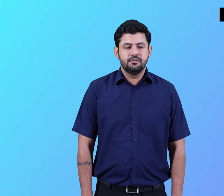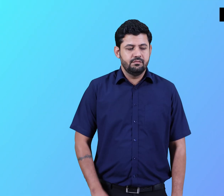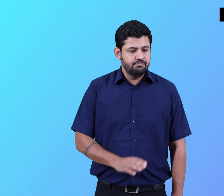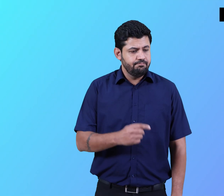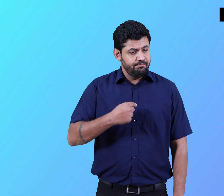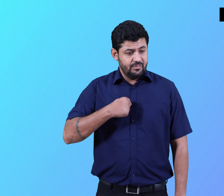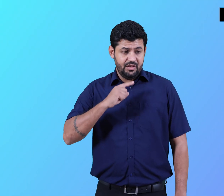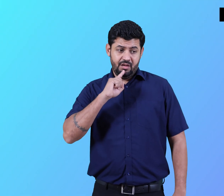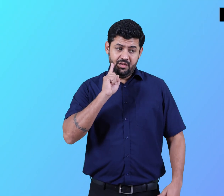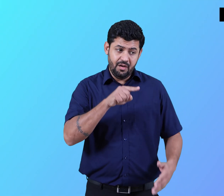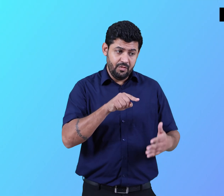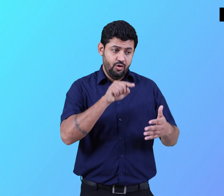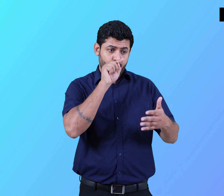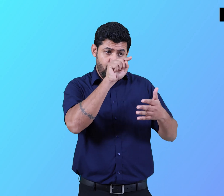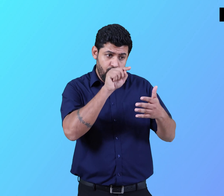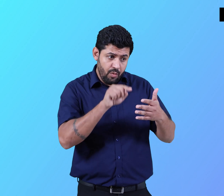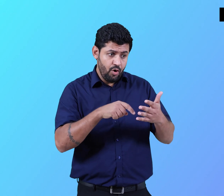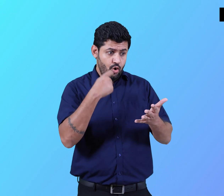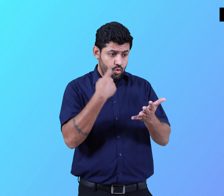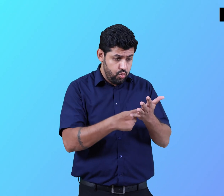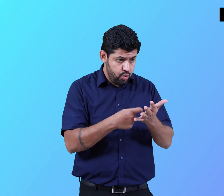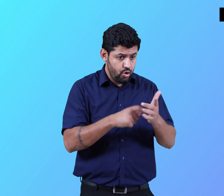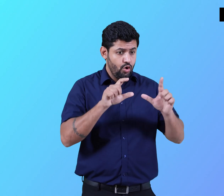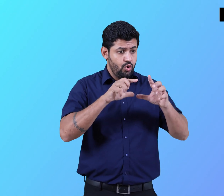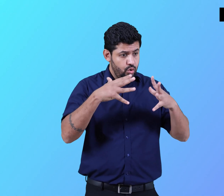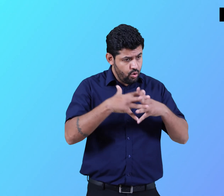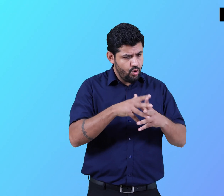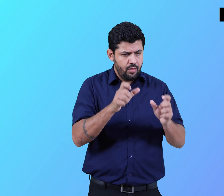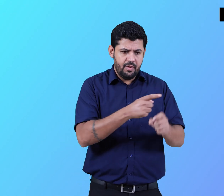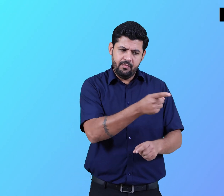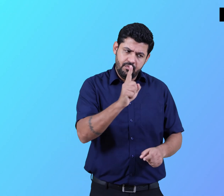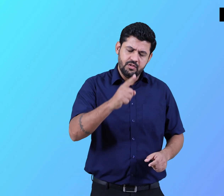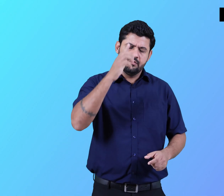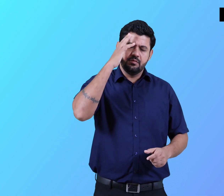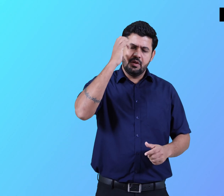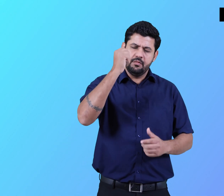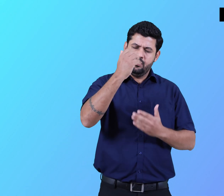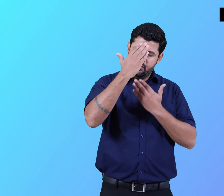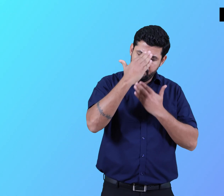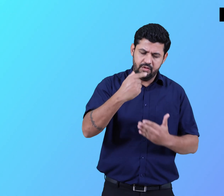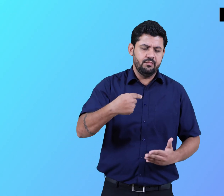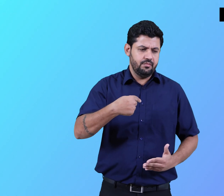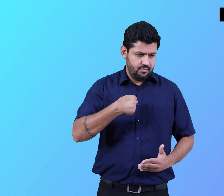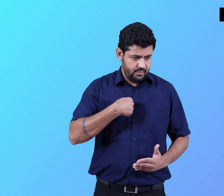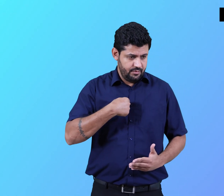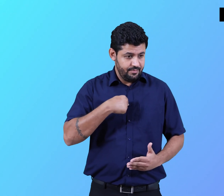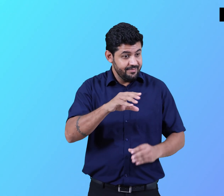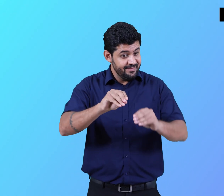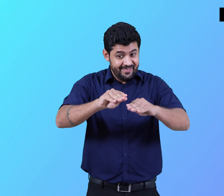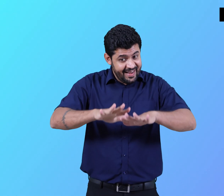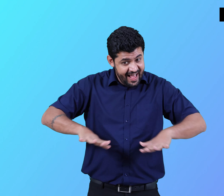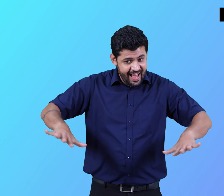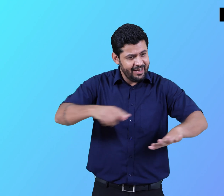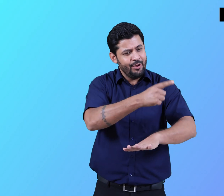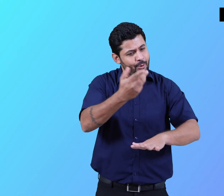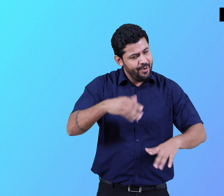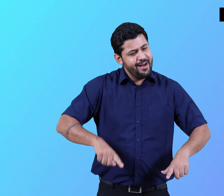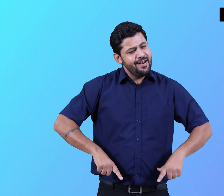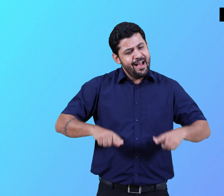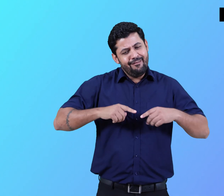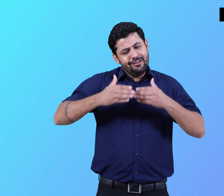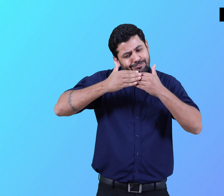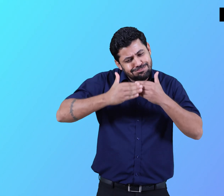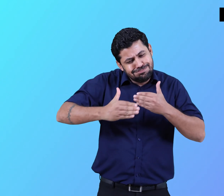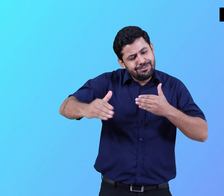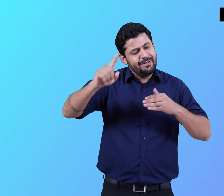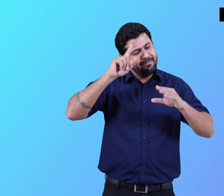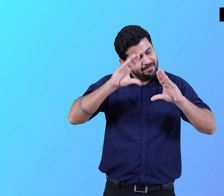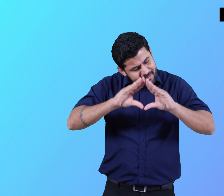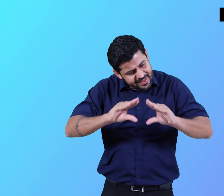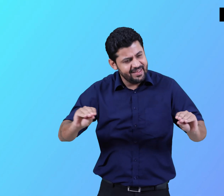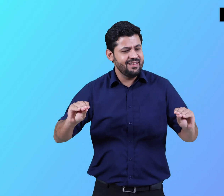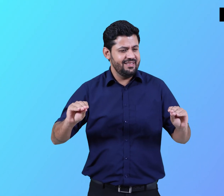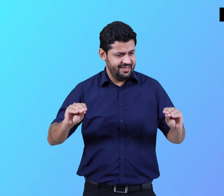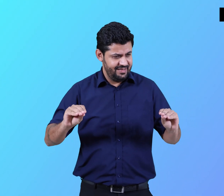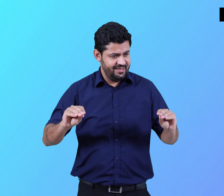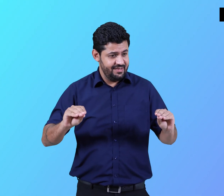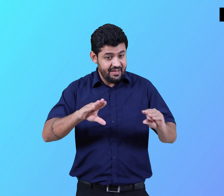“Remember my laws and rules. Obey them and you will live safely in your country.